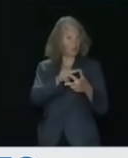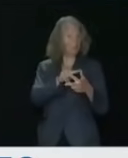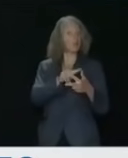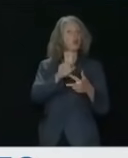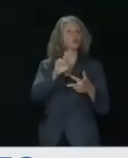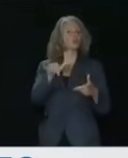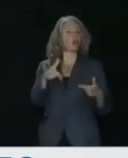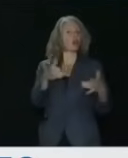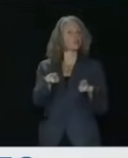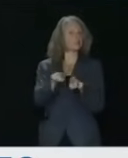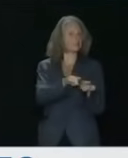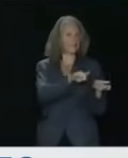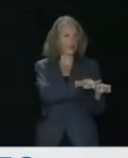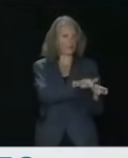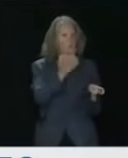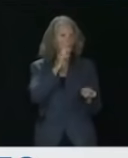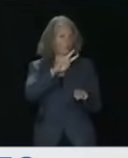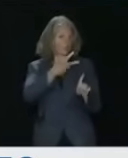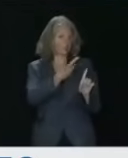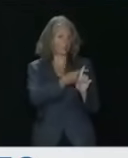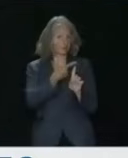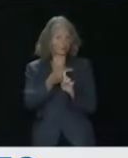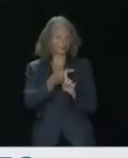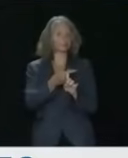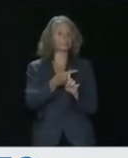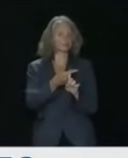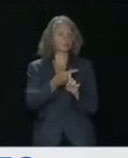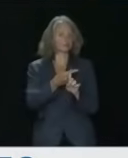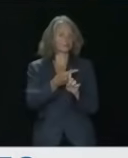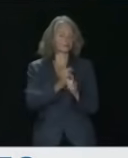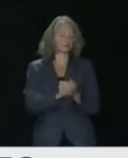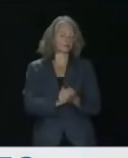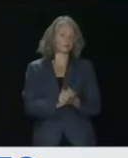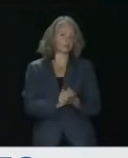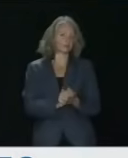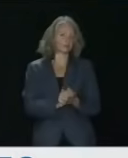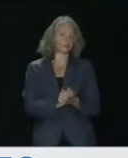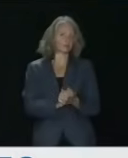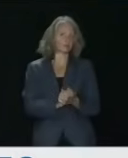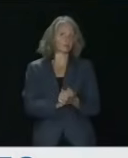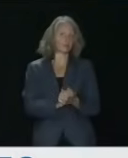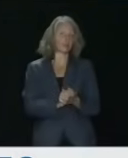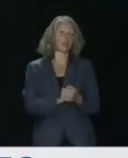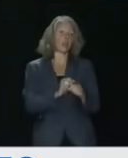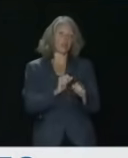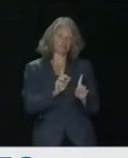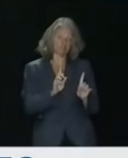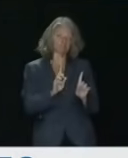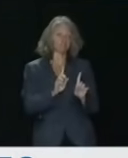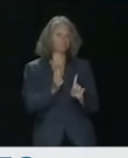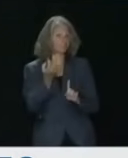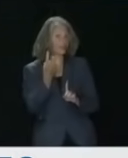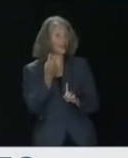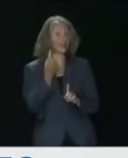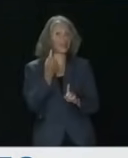DOSE OF A mRNA PFIZER-BioNTECH OR MODERNA VACCINE SHOULD BE